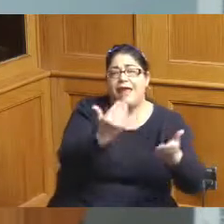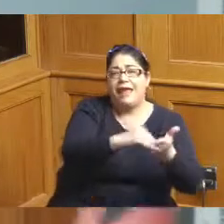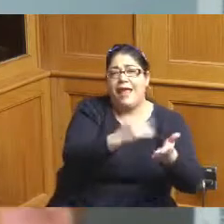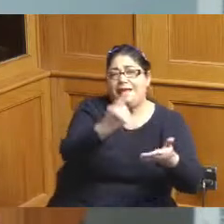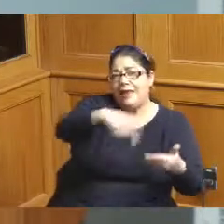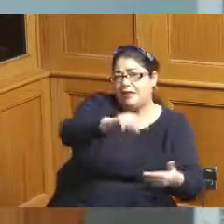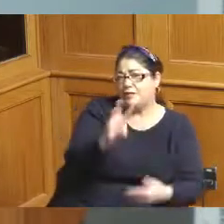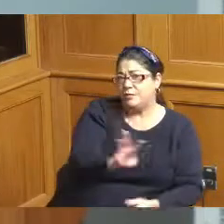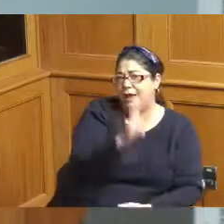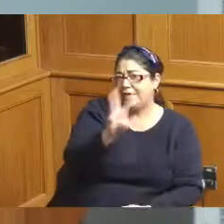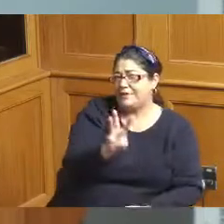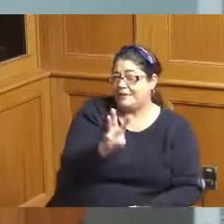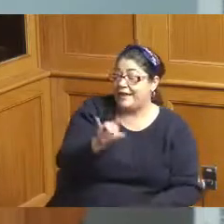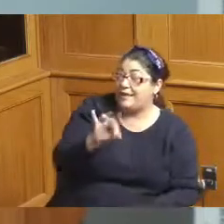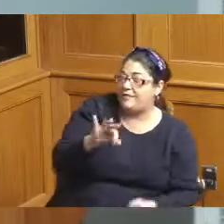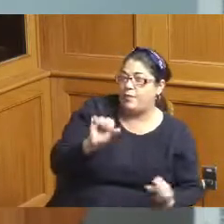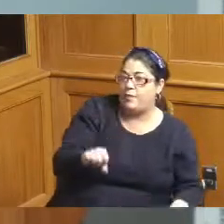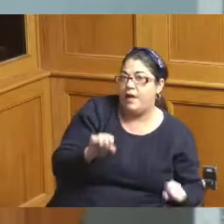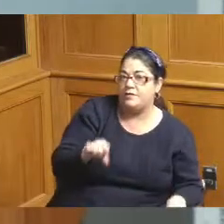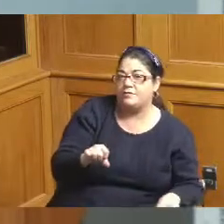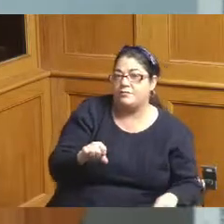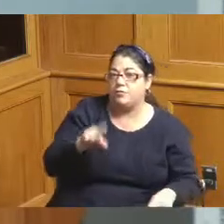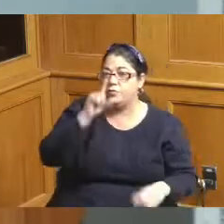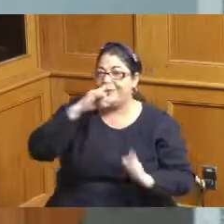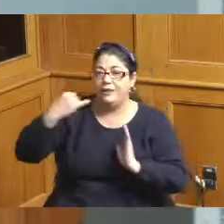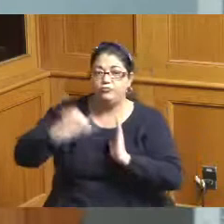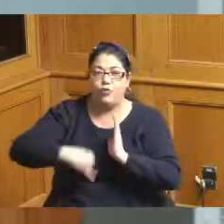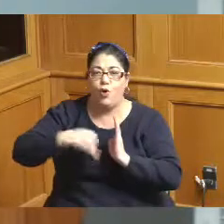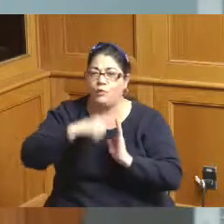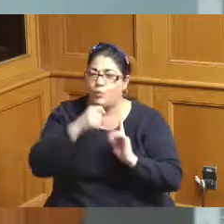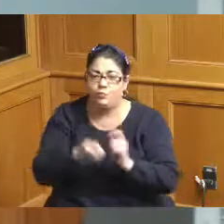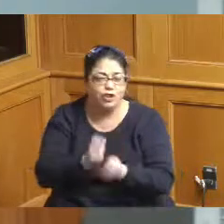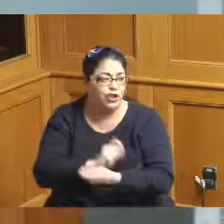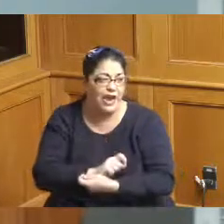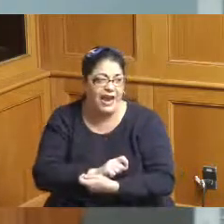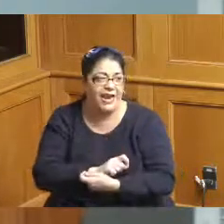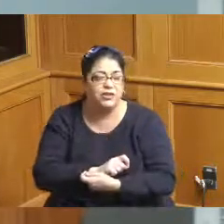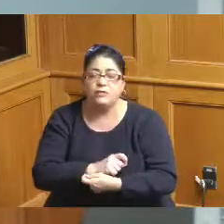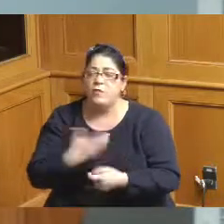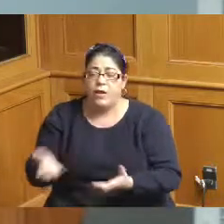and get bids in I mean the drawings really won't change at all so we can expedite that bid process